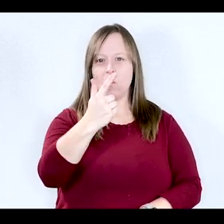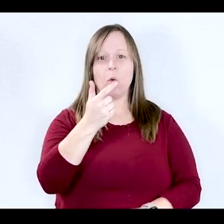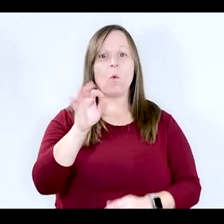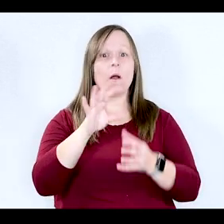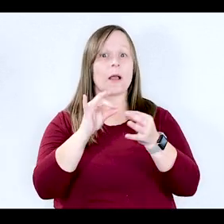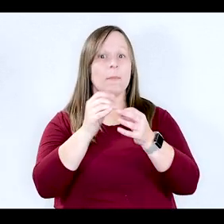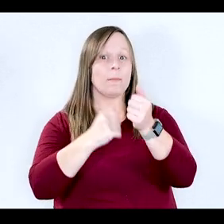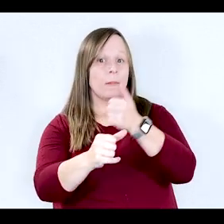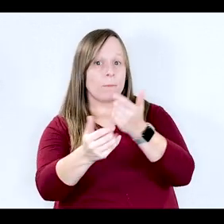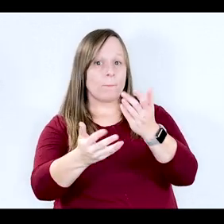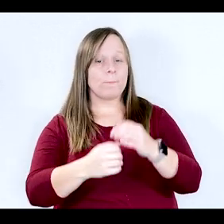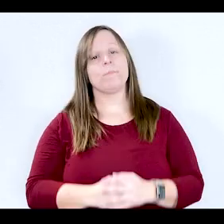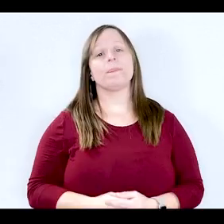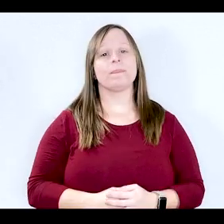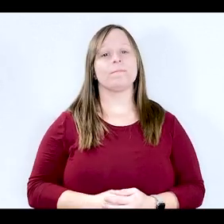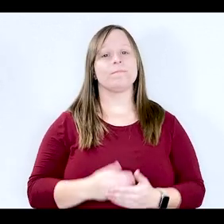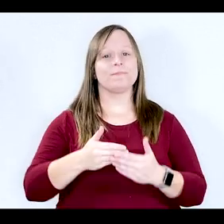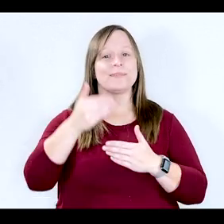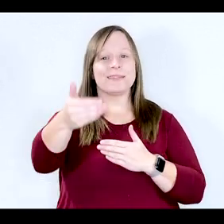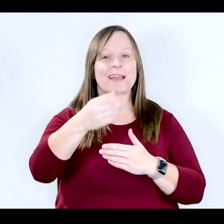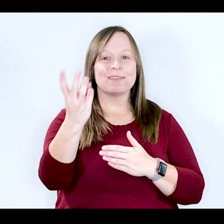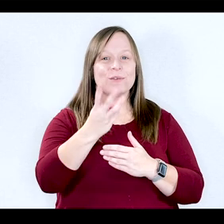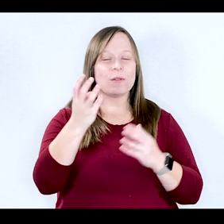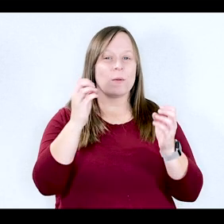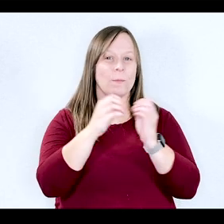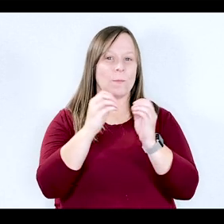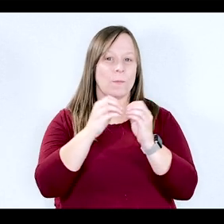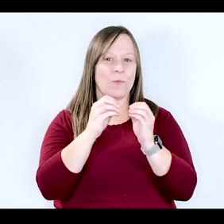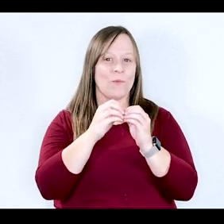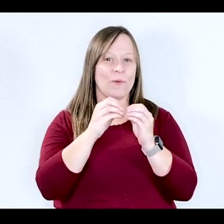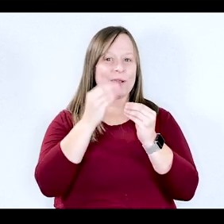or comment below. Tune in next Wednesday, where we'll bring you more information